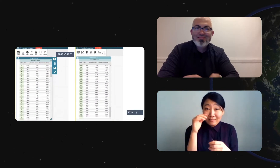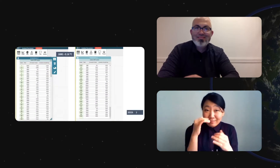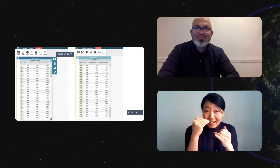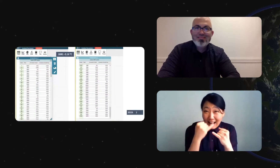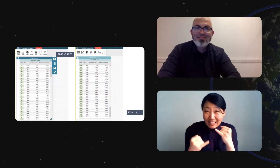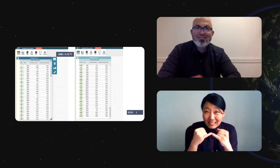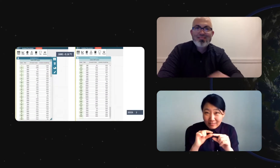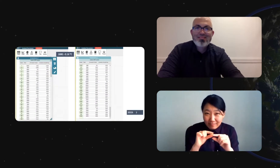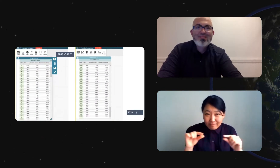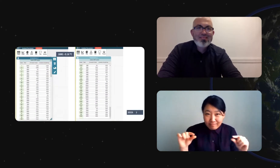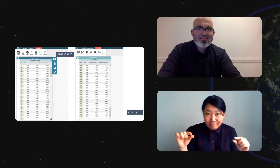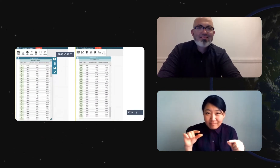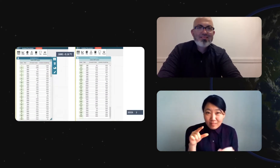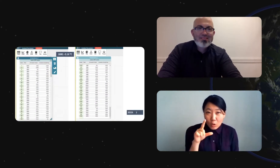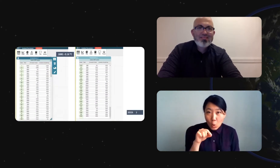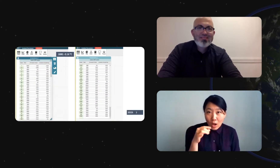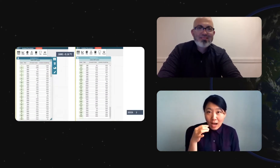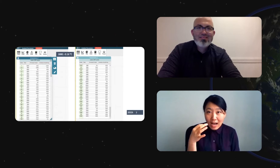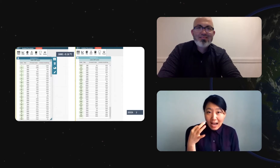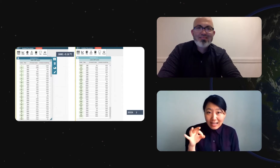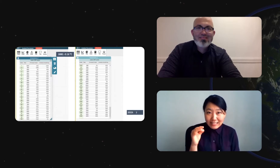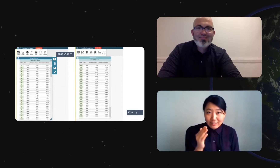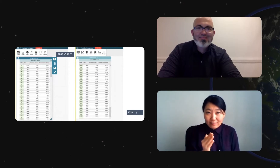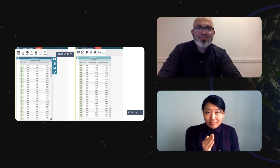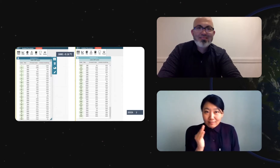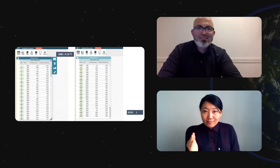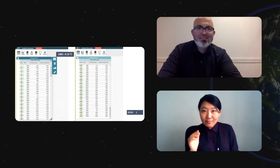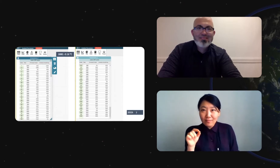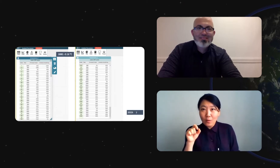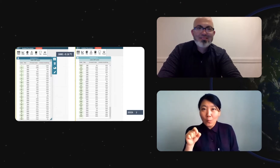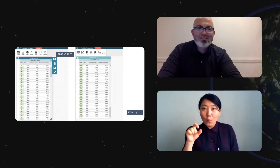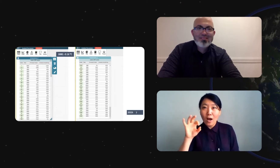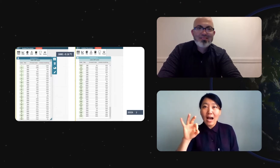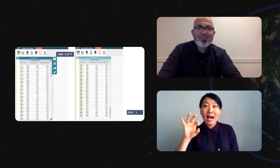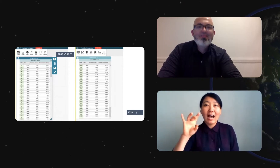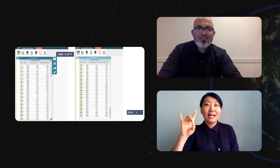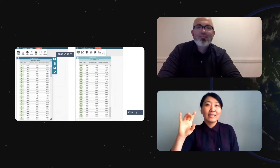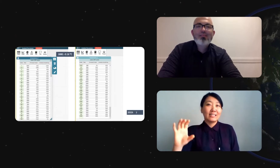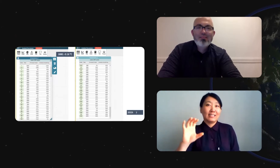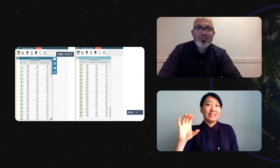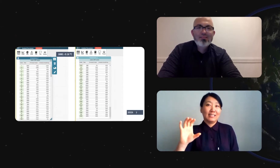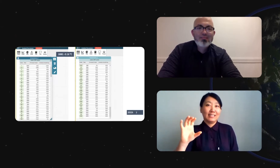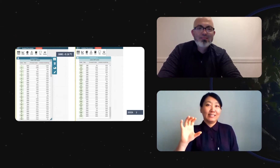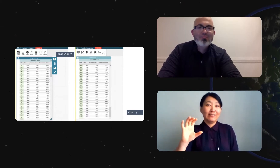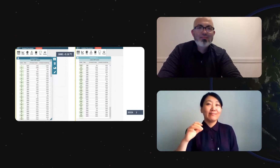See at the very last, right-hand table? You'll see that.